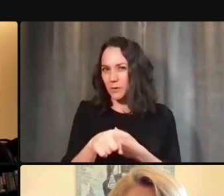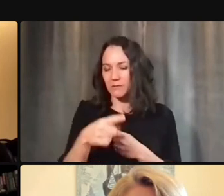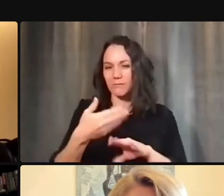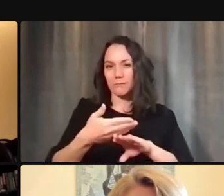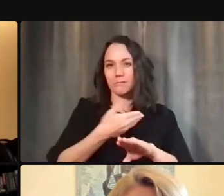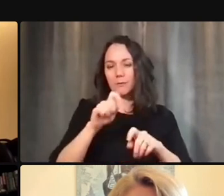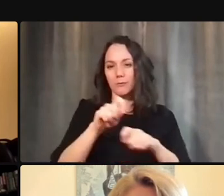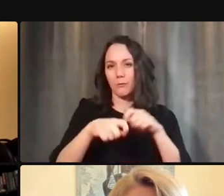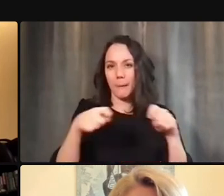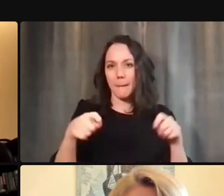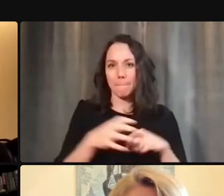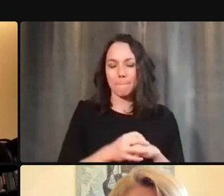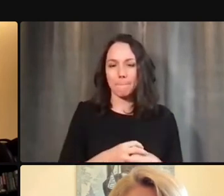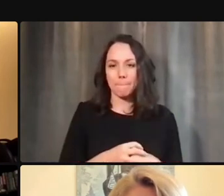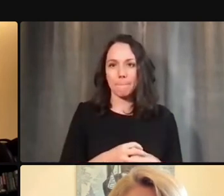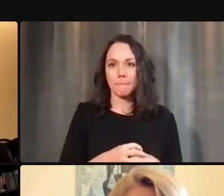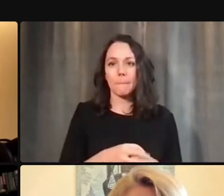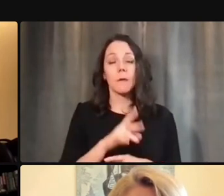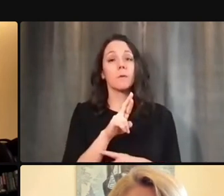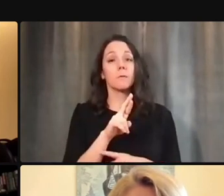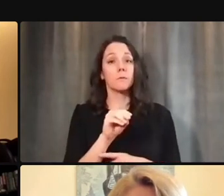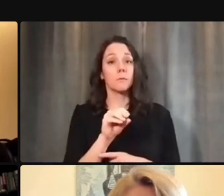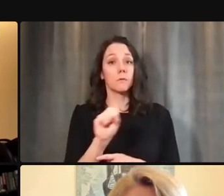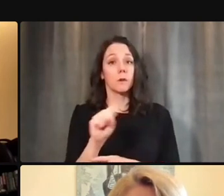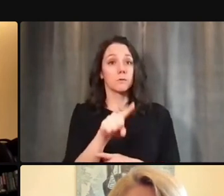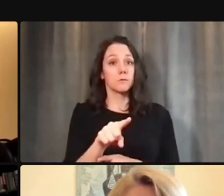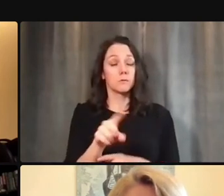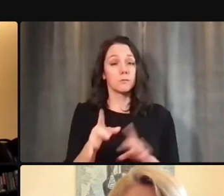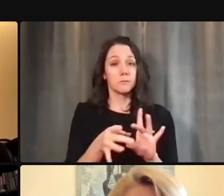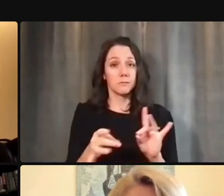But Ross, you asserted something in one of your questions and also in your